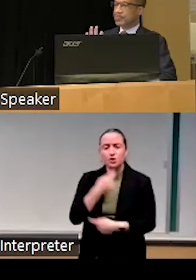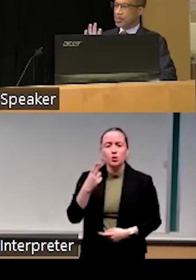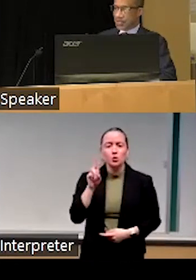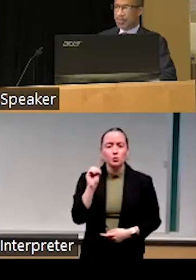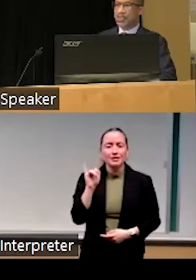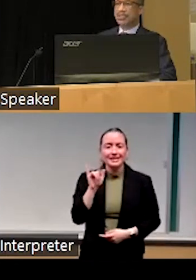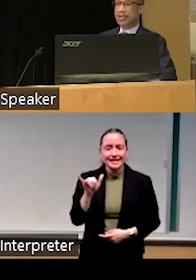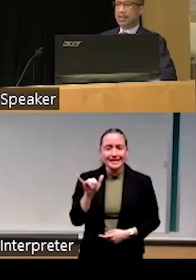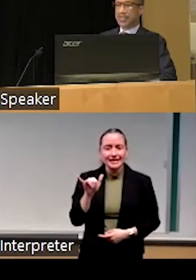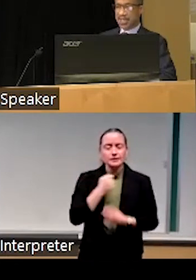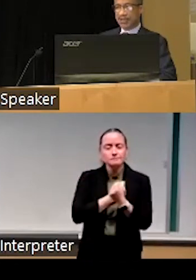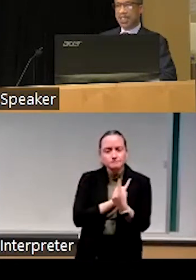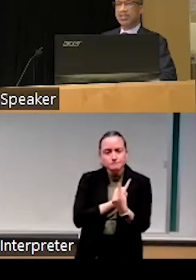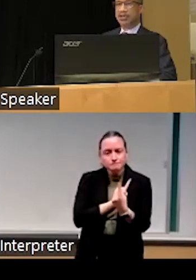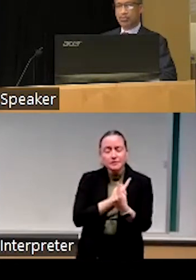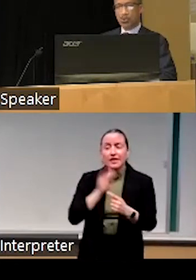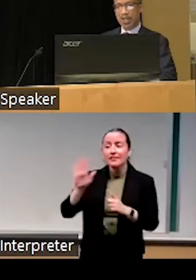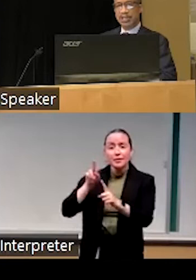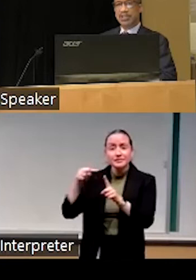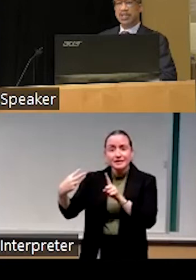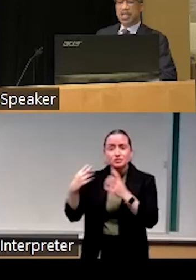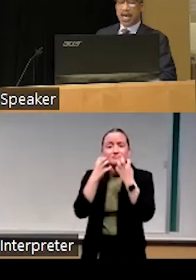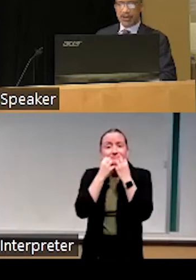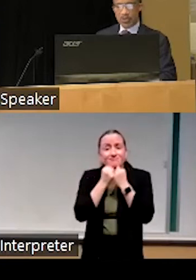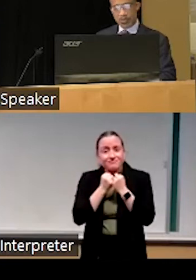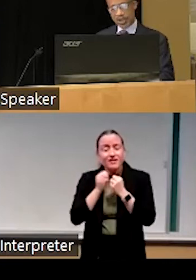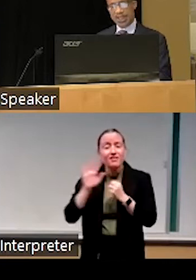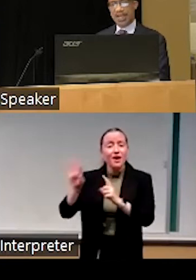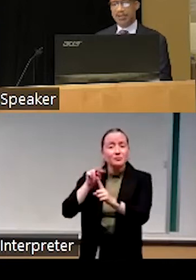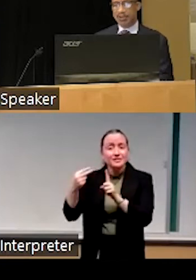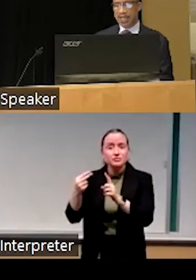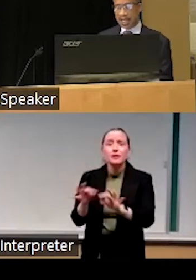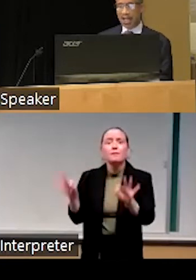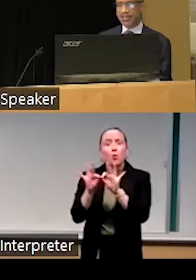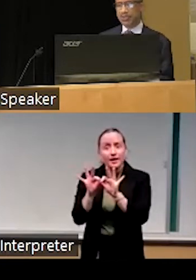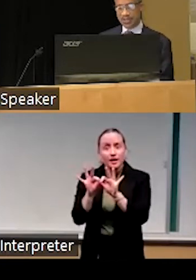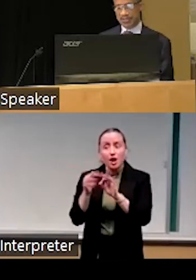perceptions are significant they're important and if we work together and acknowledge what's